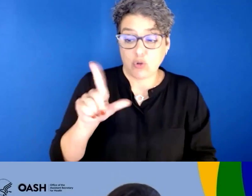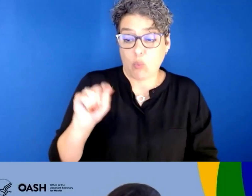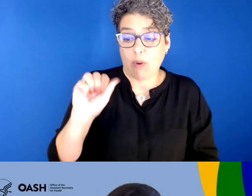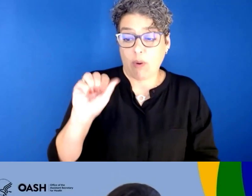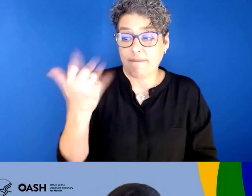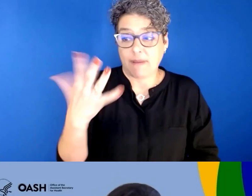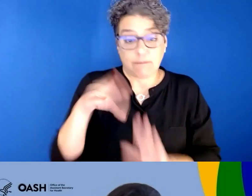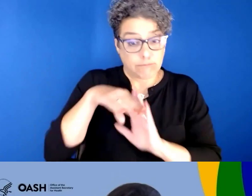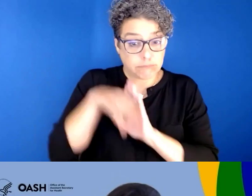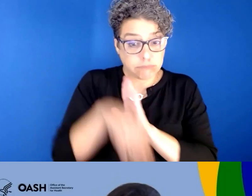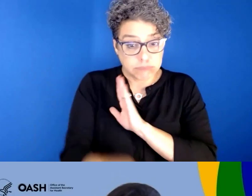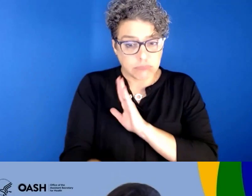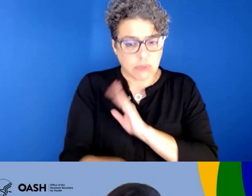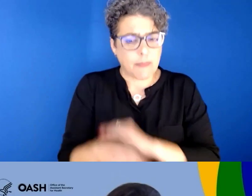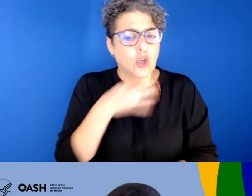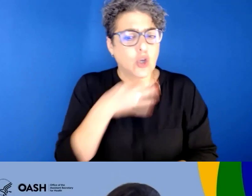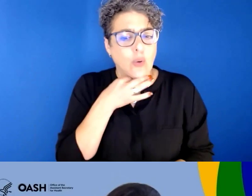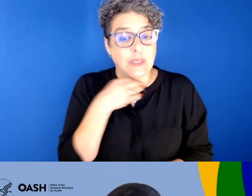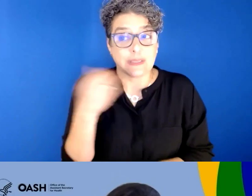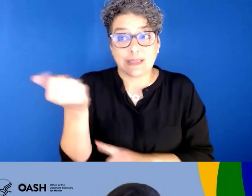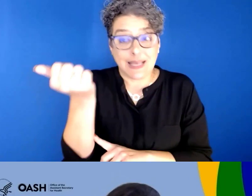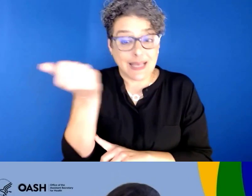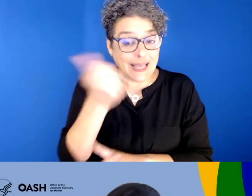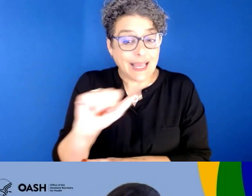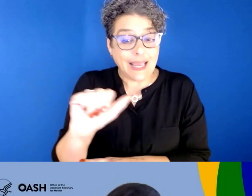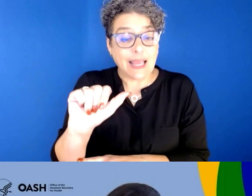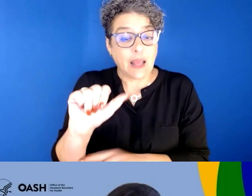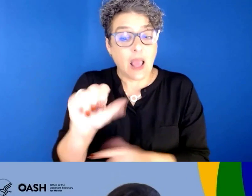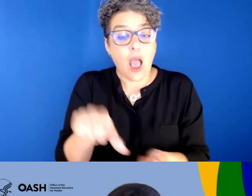Are there any positive trends related to these lower numbers?